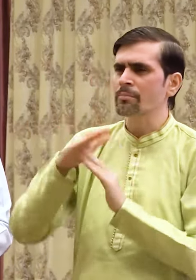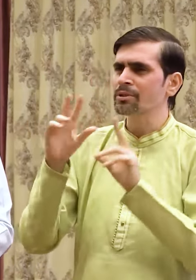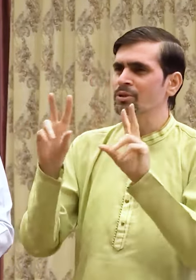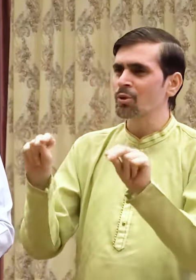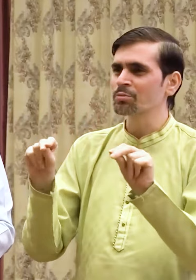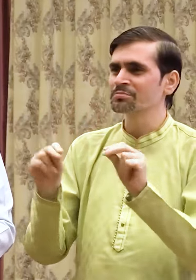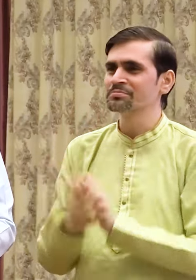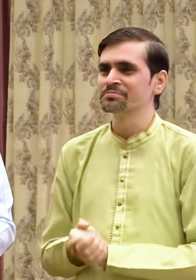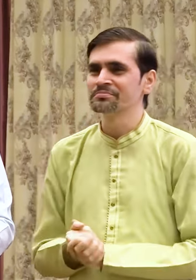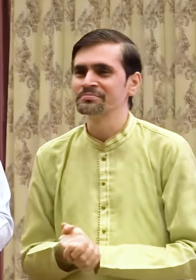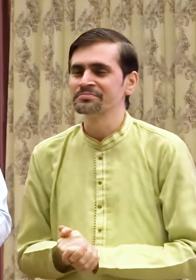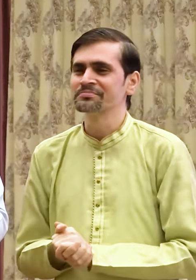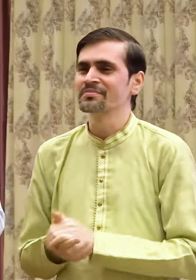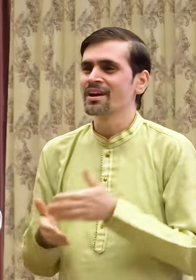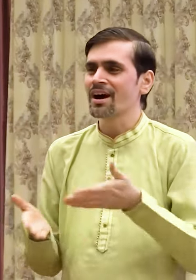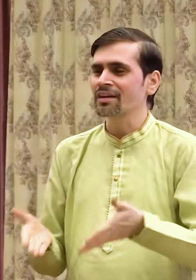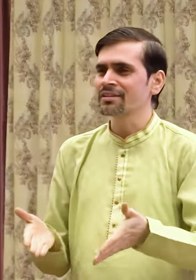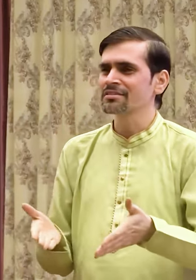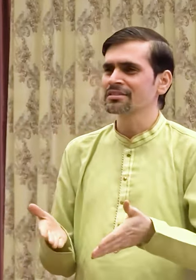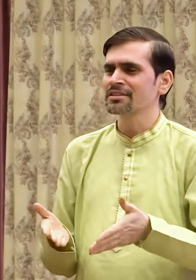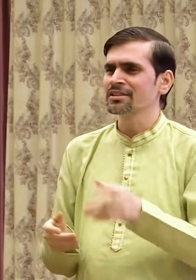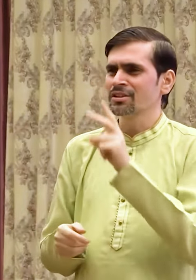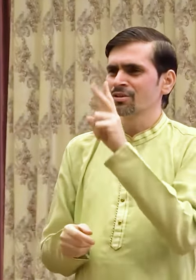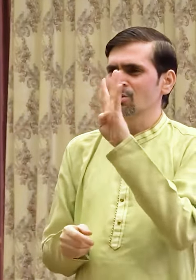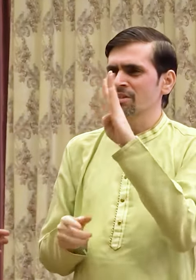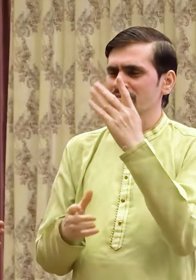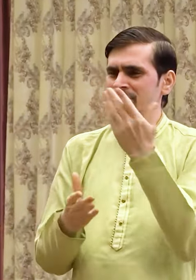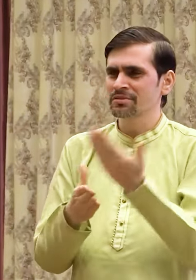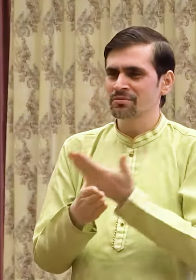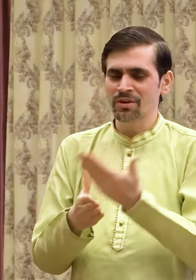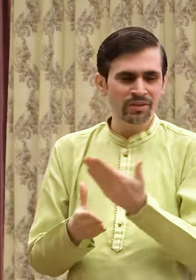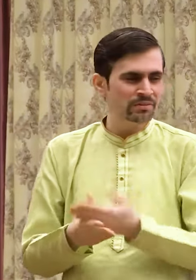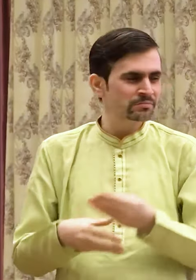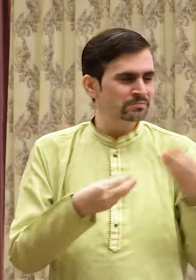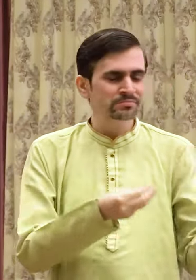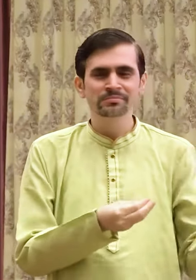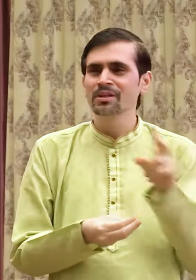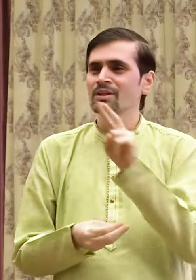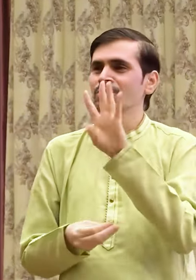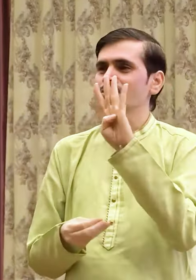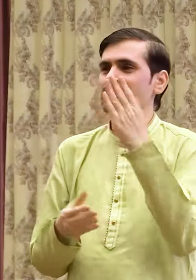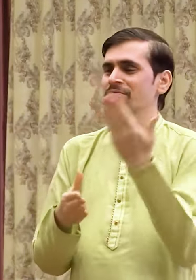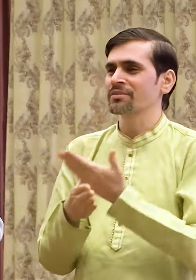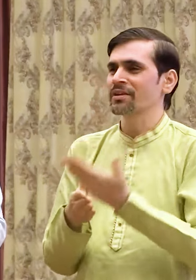Hence, he handed over 2-3 files to Mr. Gadkari and me.